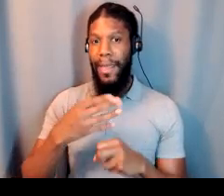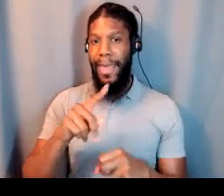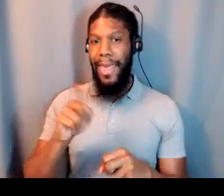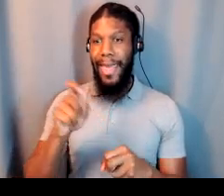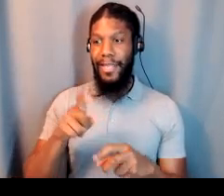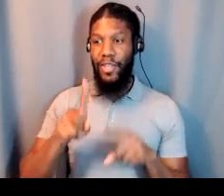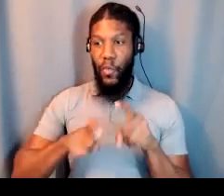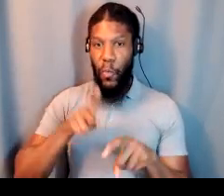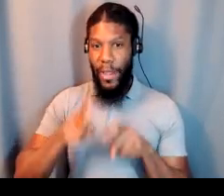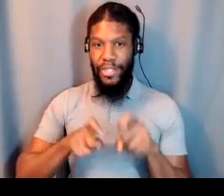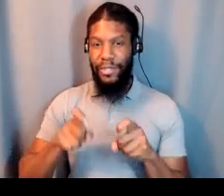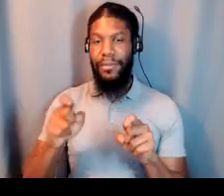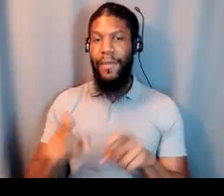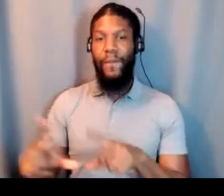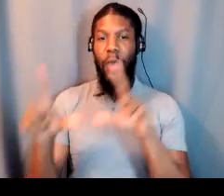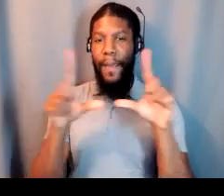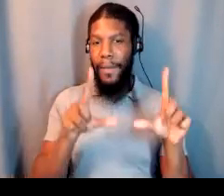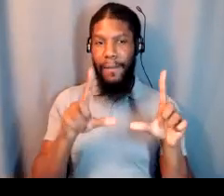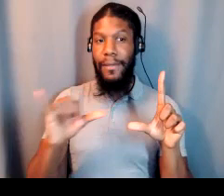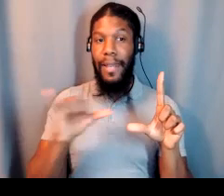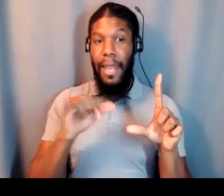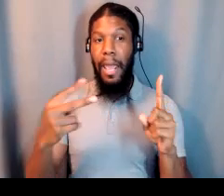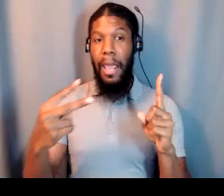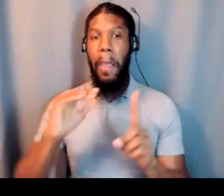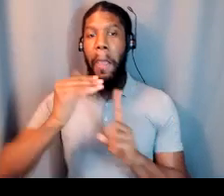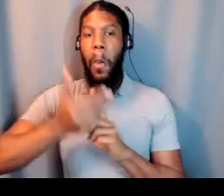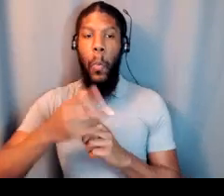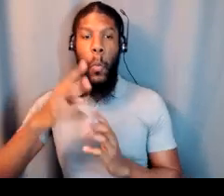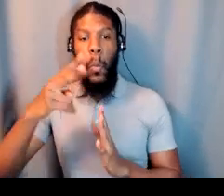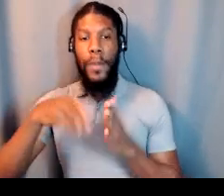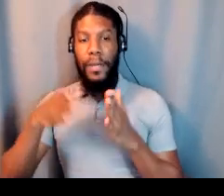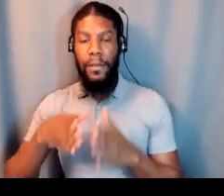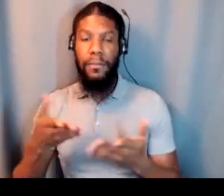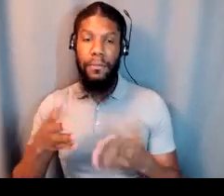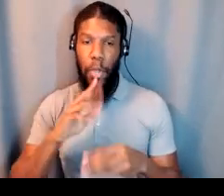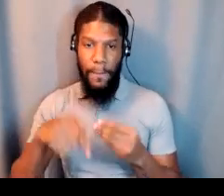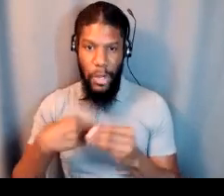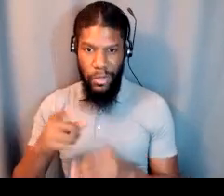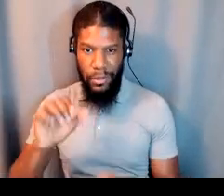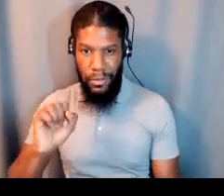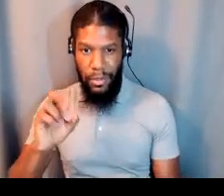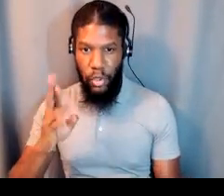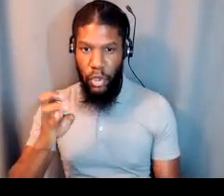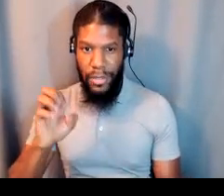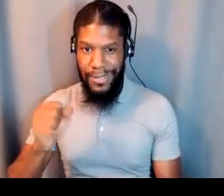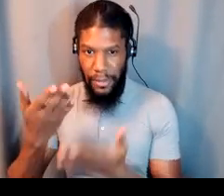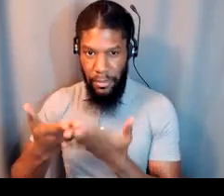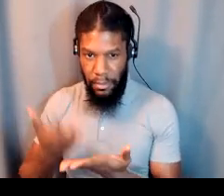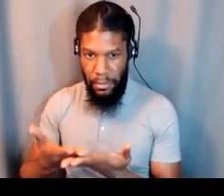framing it as if it's coming from a reader, talking about sources, trying to unravel the idea. But if you have a student